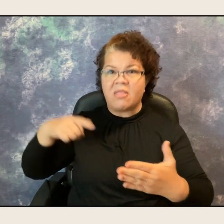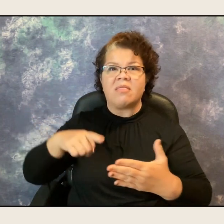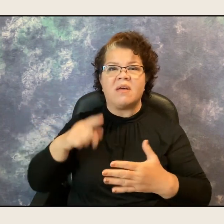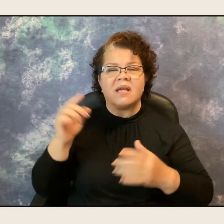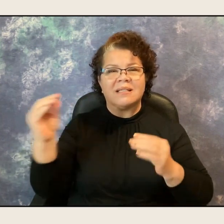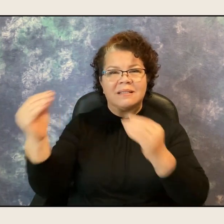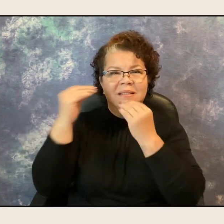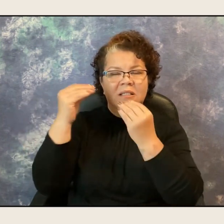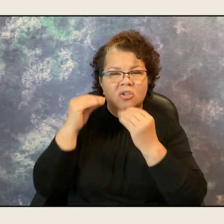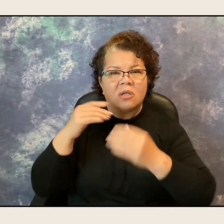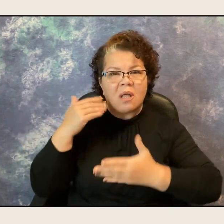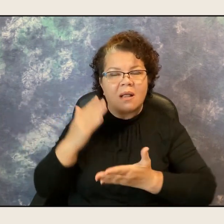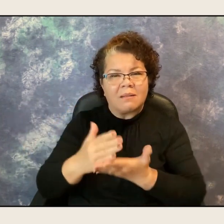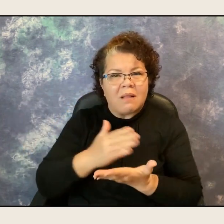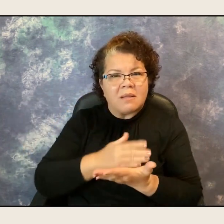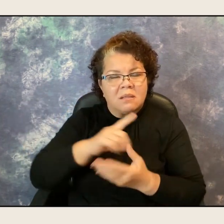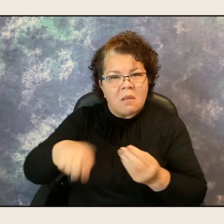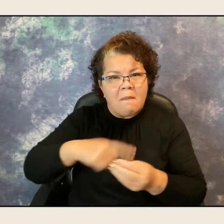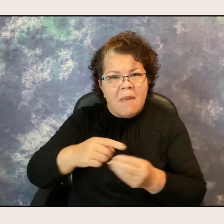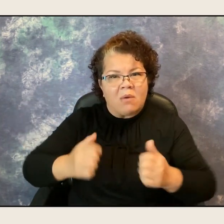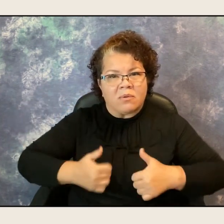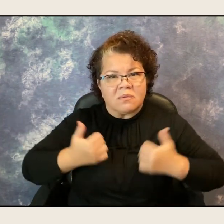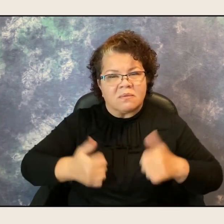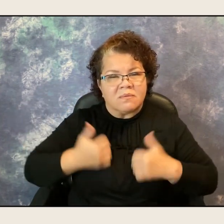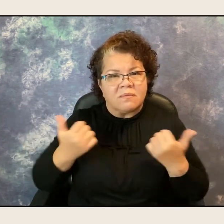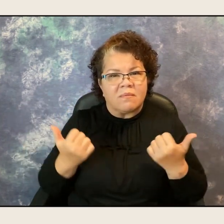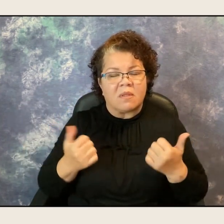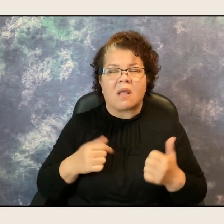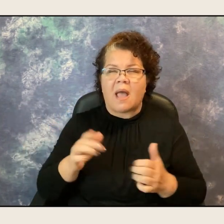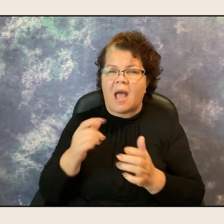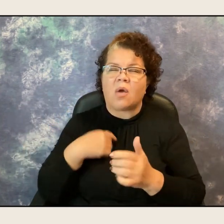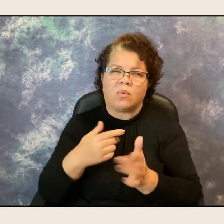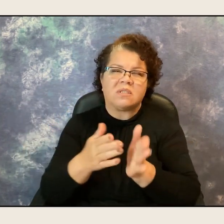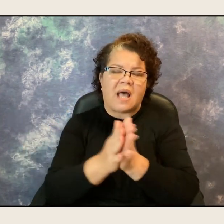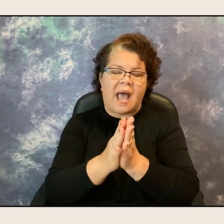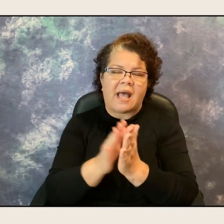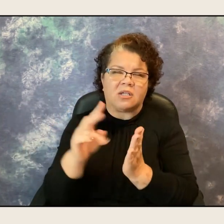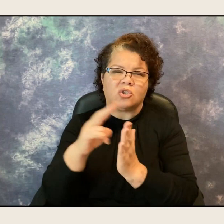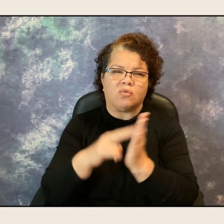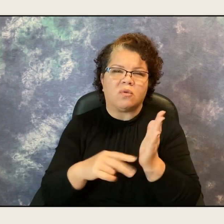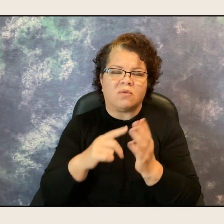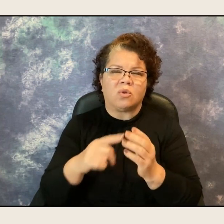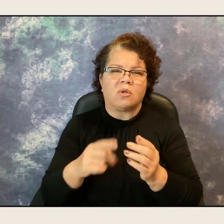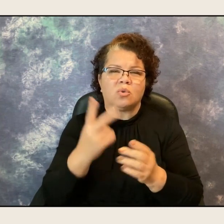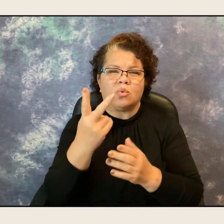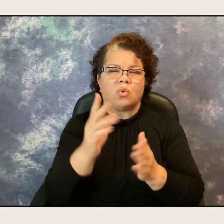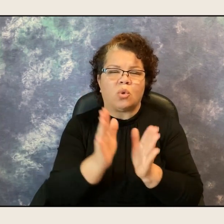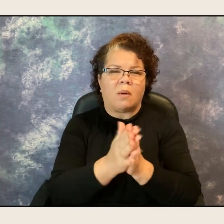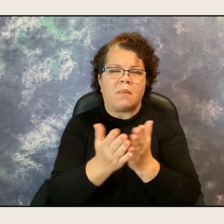I was asked to review two books about sea level rise for the New York Review of Books